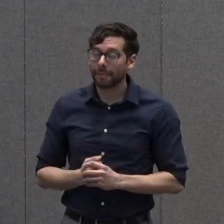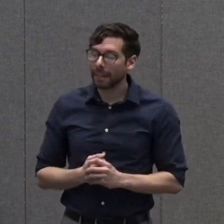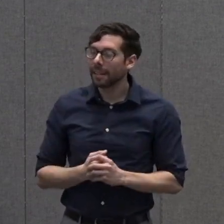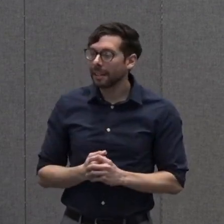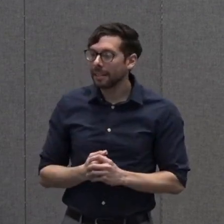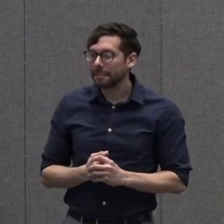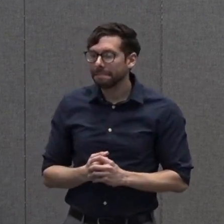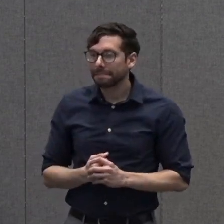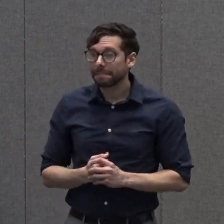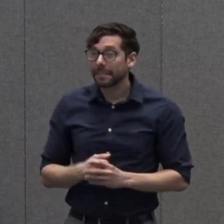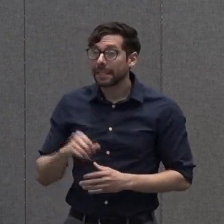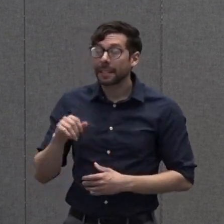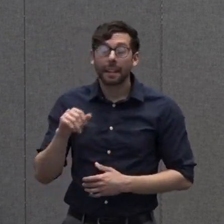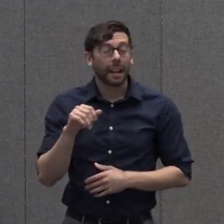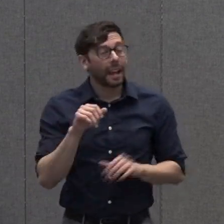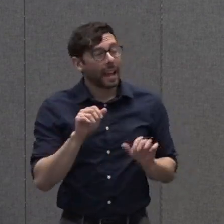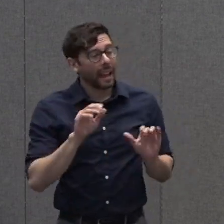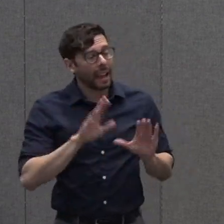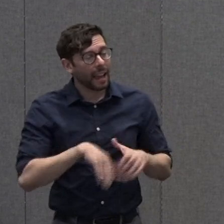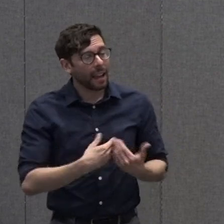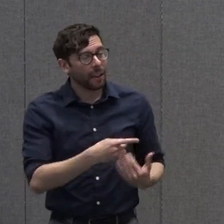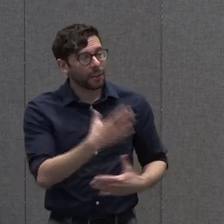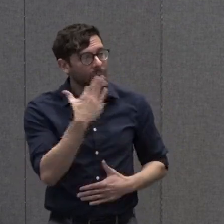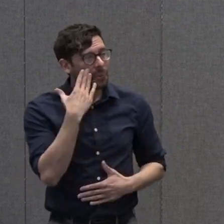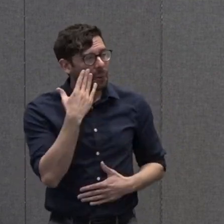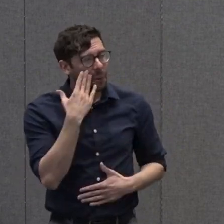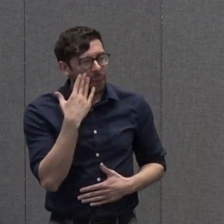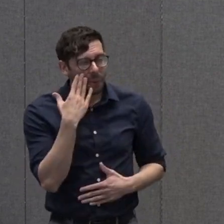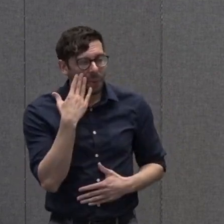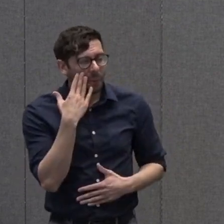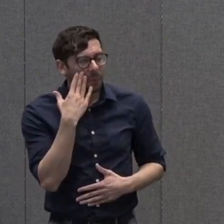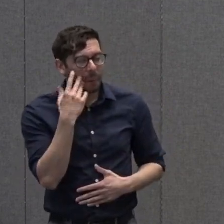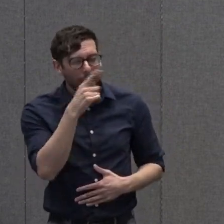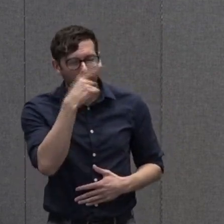And how can you tell if a spider is a black widow? What's your first clue?